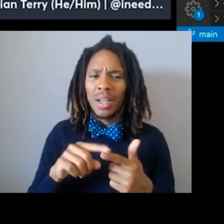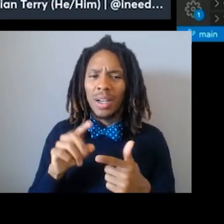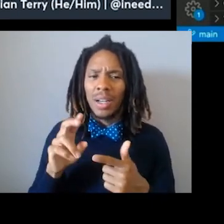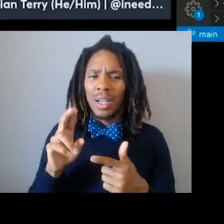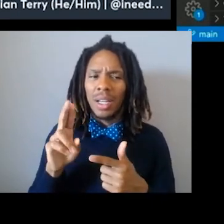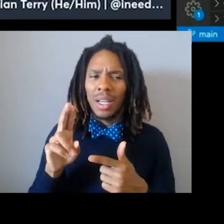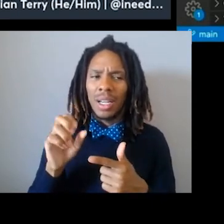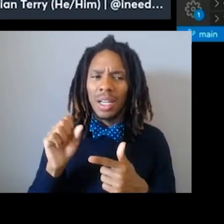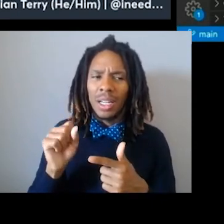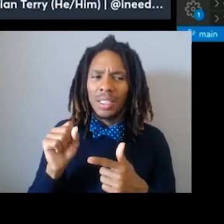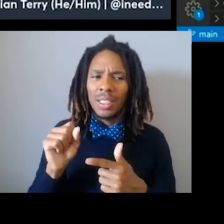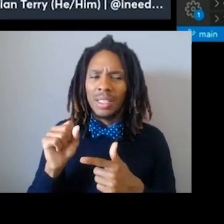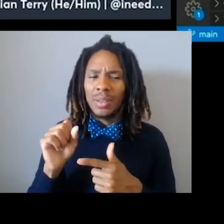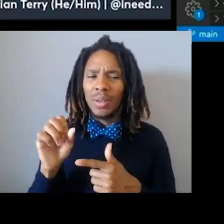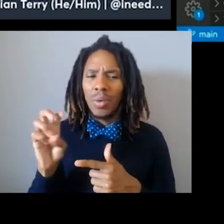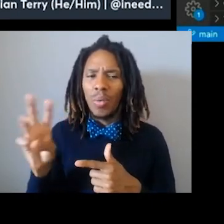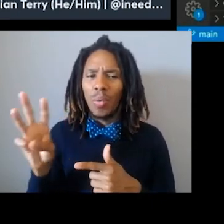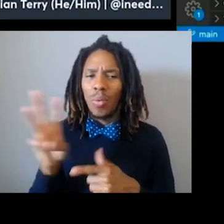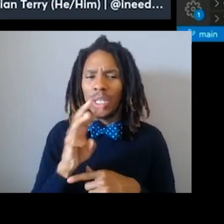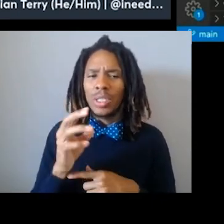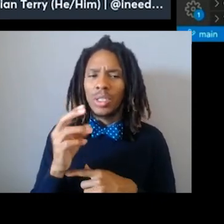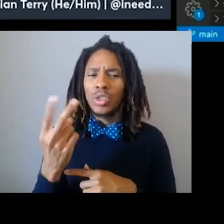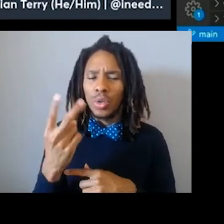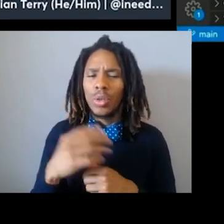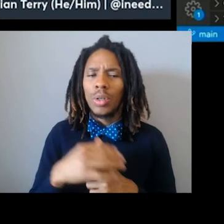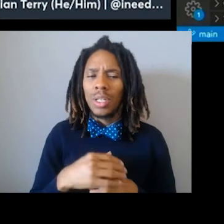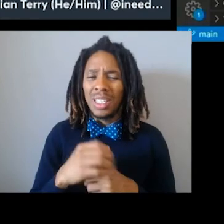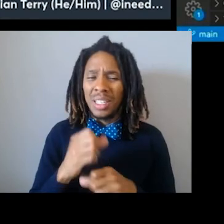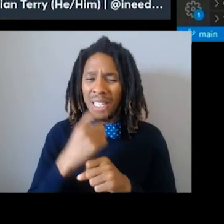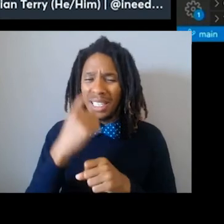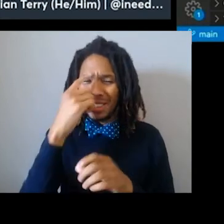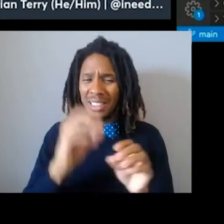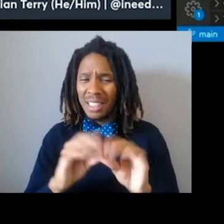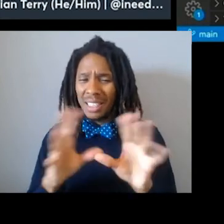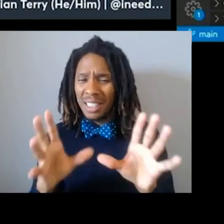So I know I kind of went through that quickly. Makes sense guys? Any questions you guys have?